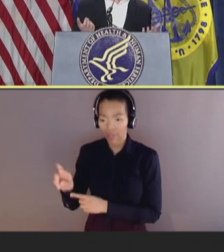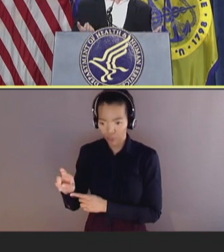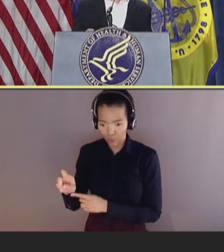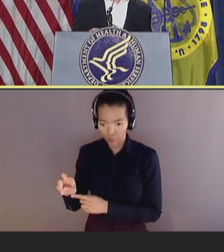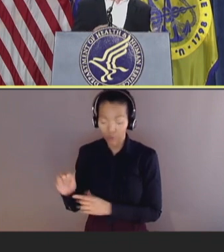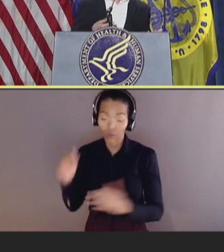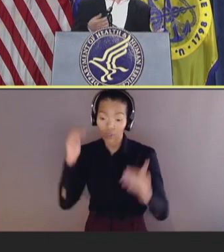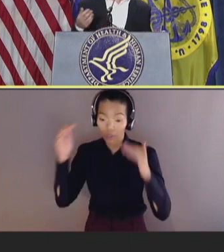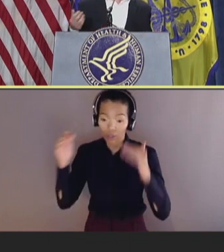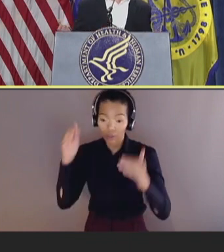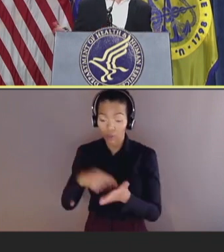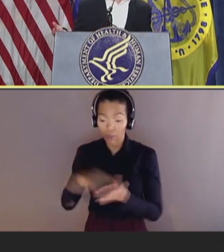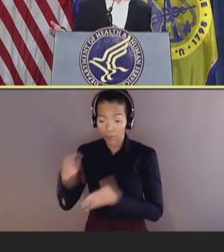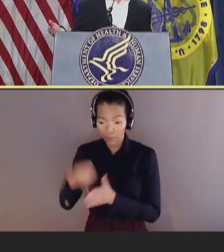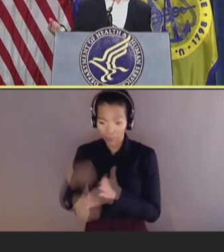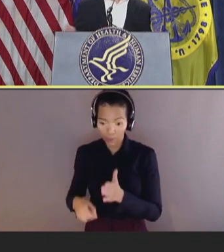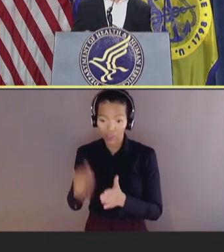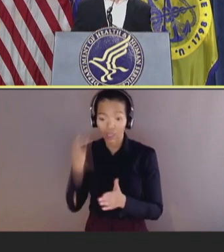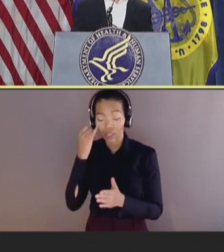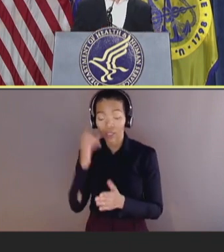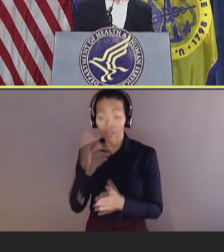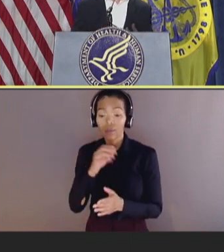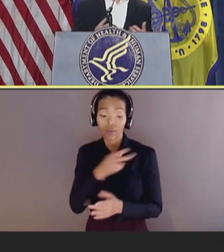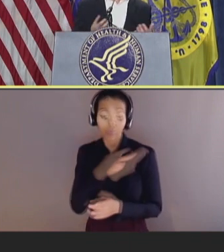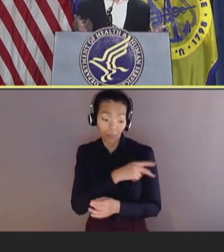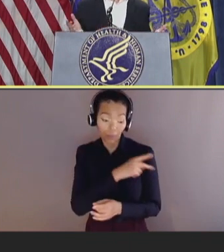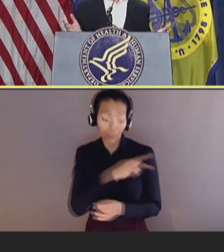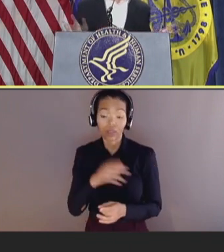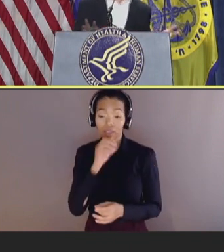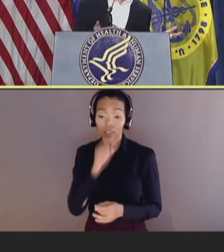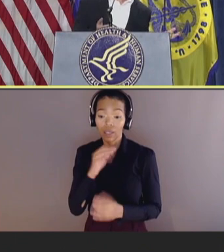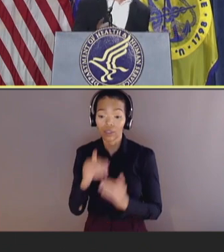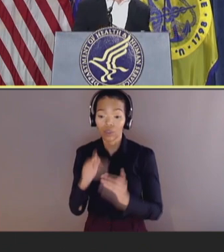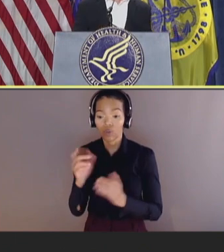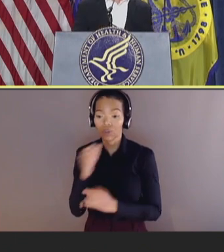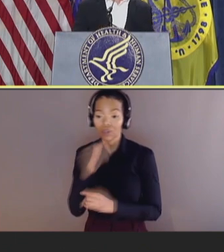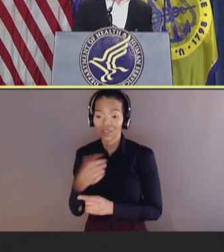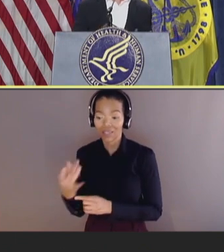if you have a patient over the age of 18, that's because the child, it would be under